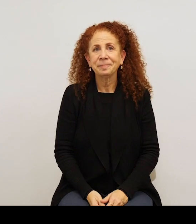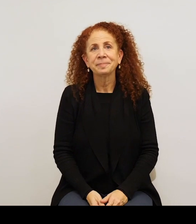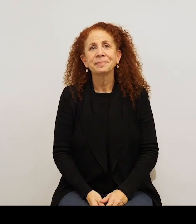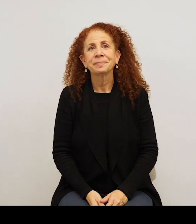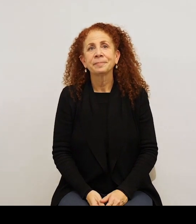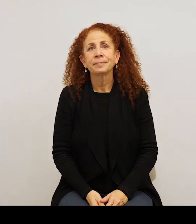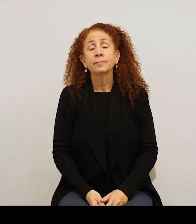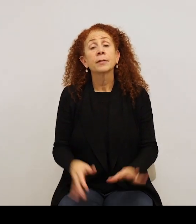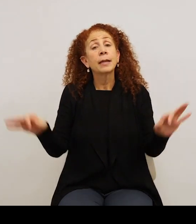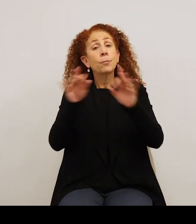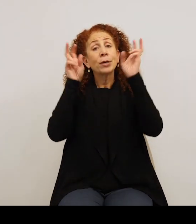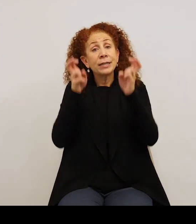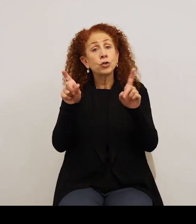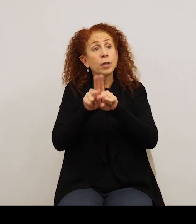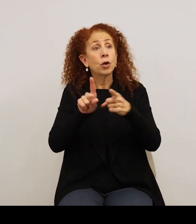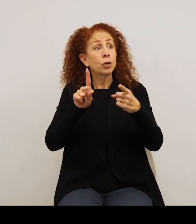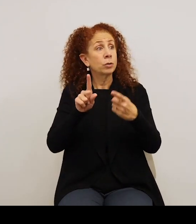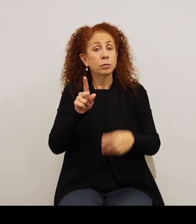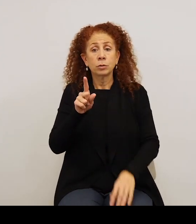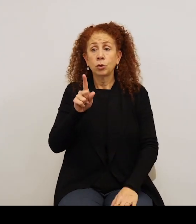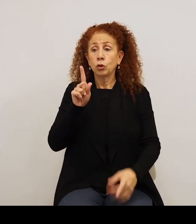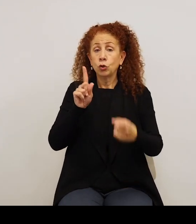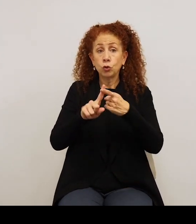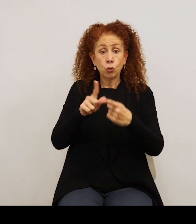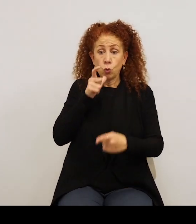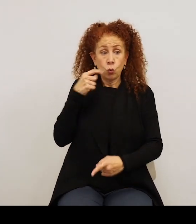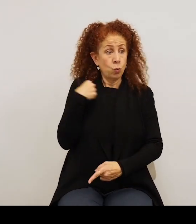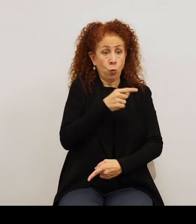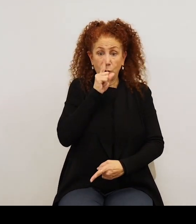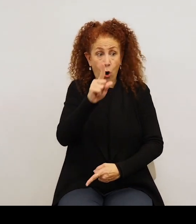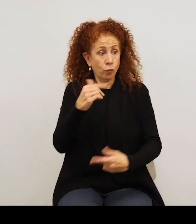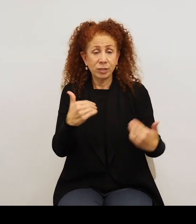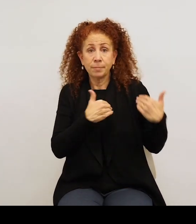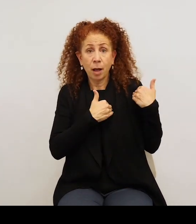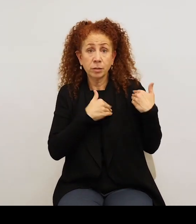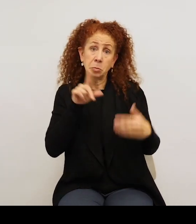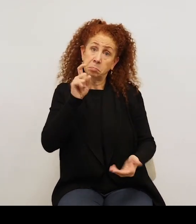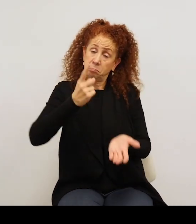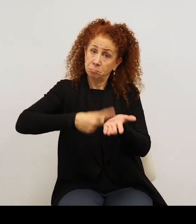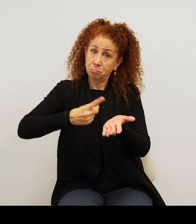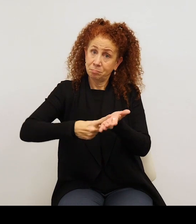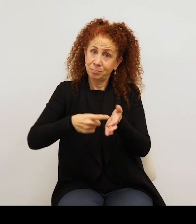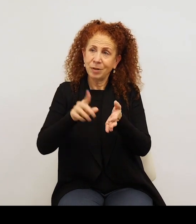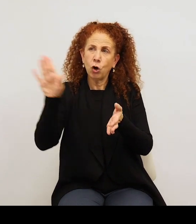important matters like to whom one is actually responsible," end of quote.